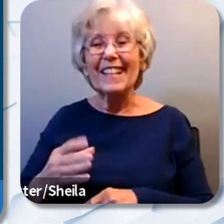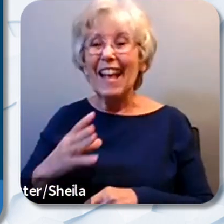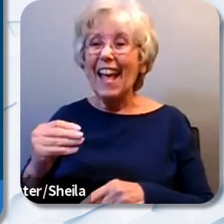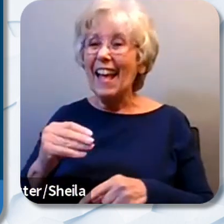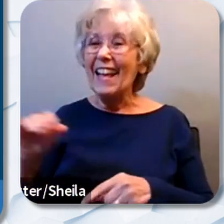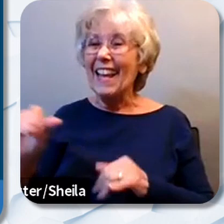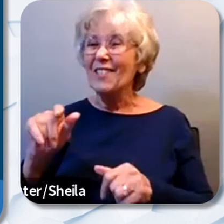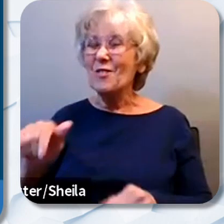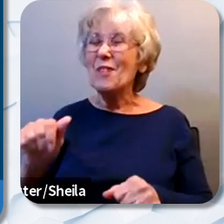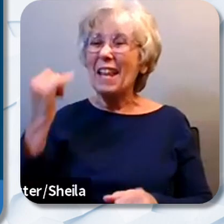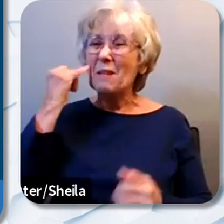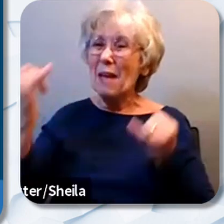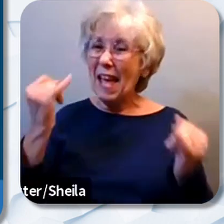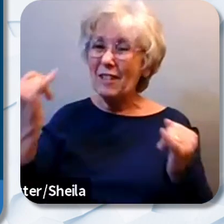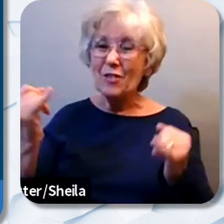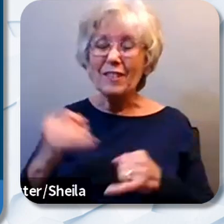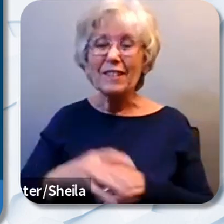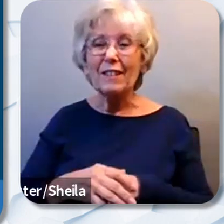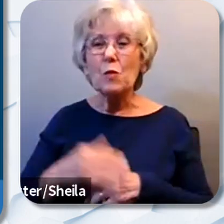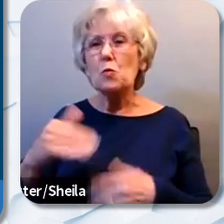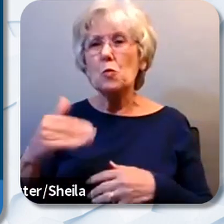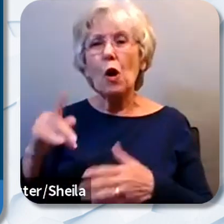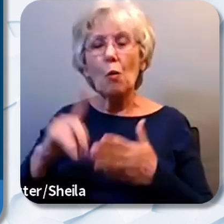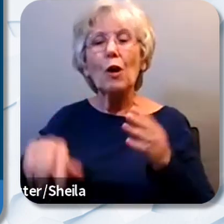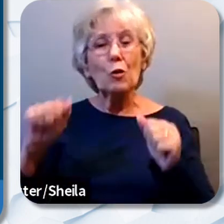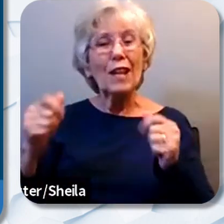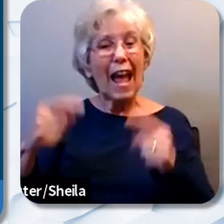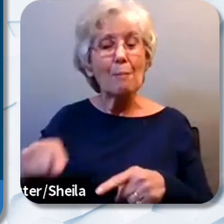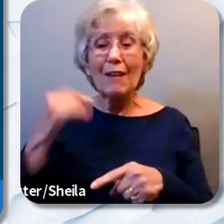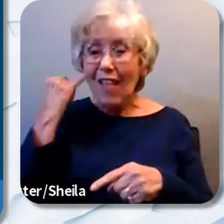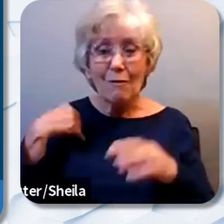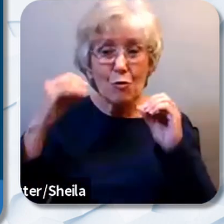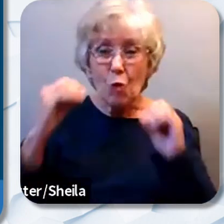think imagine what could be going on, without restrooms and how are they getting the restroom